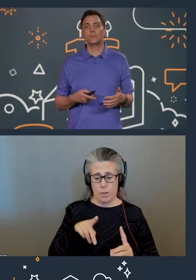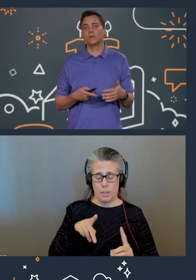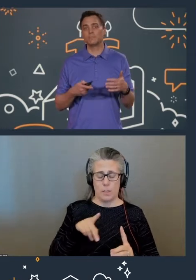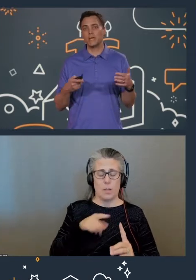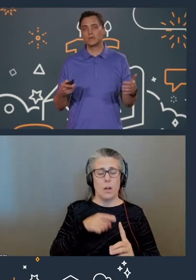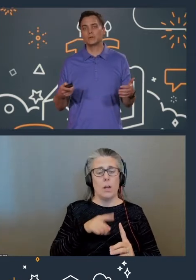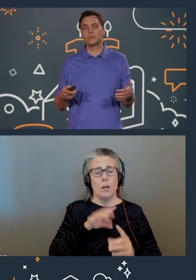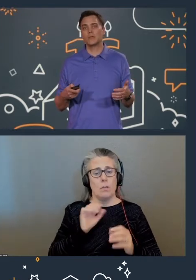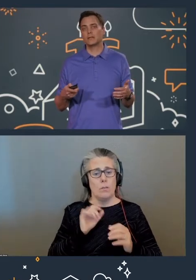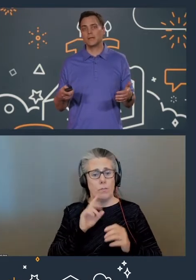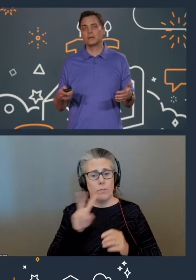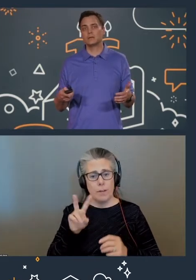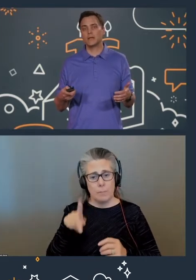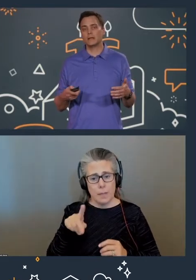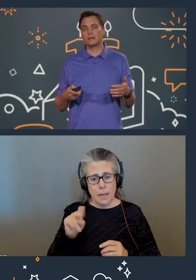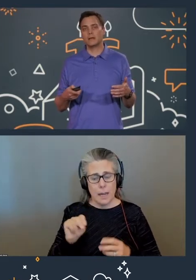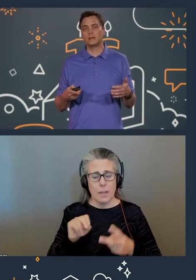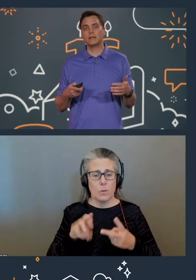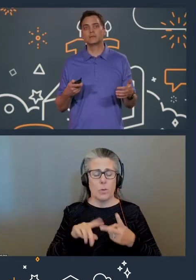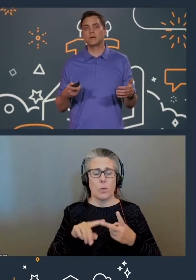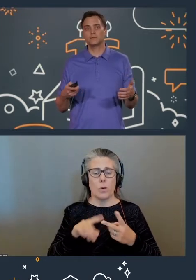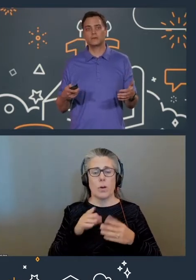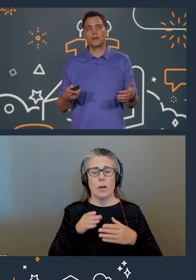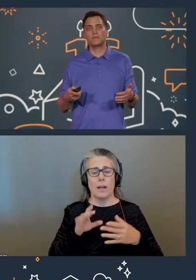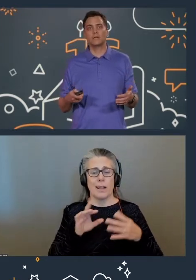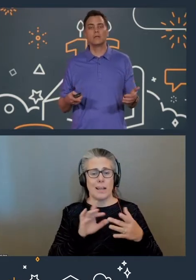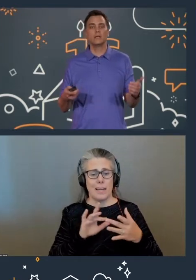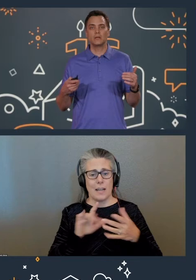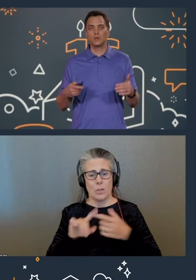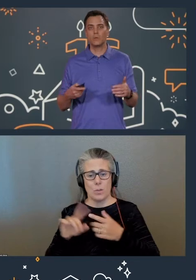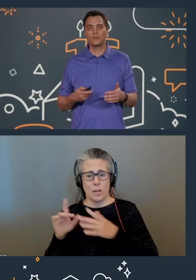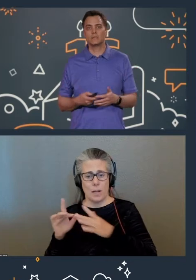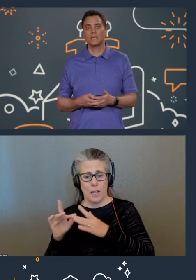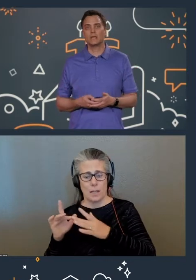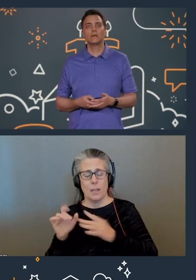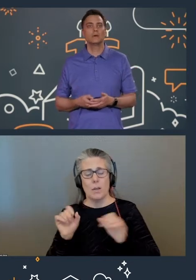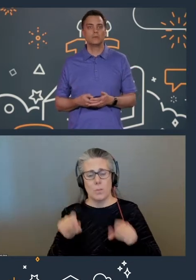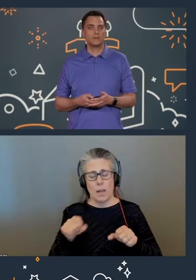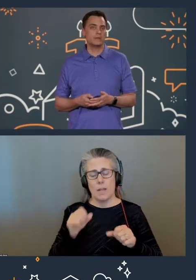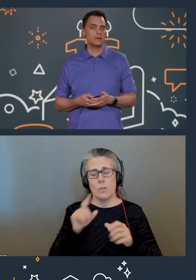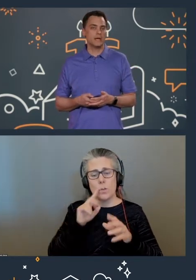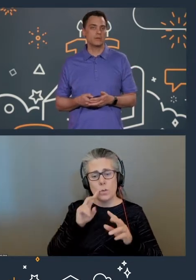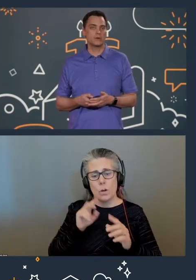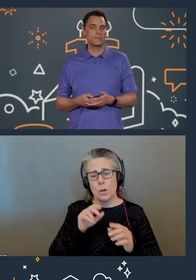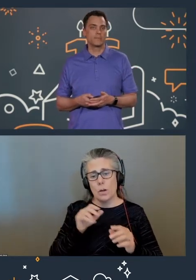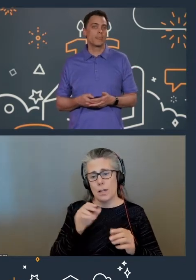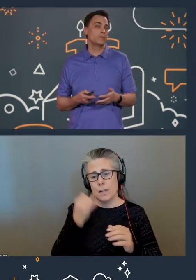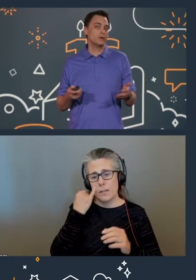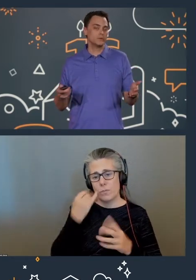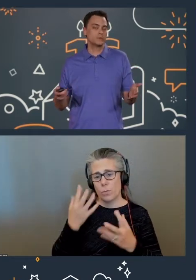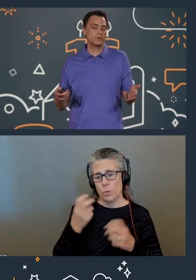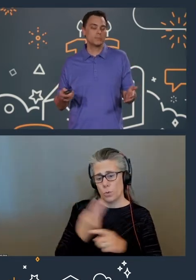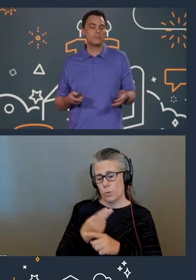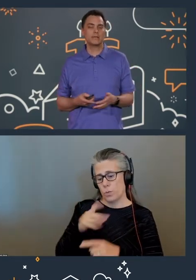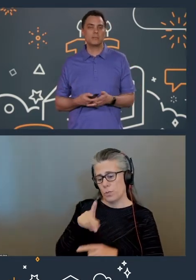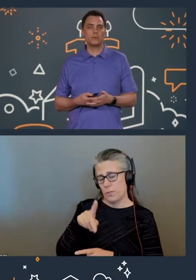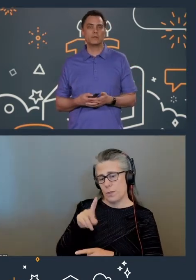and want to make sure that that data transfer traffic is always staying within their network. We also support public endpoints.